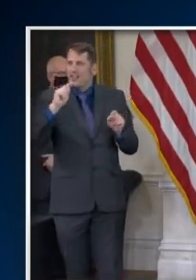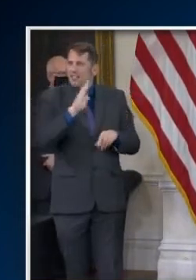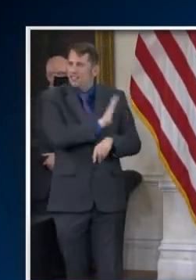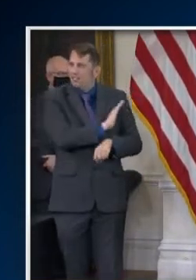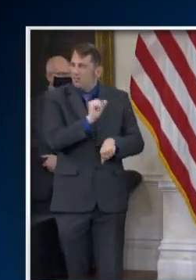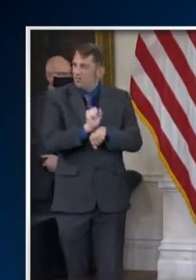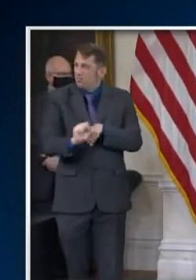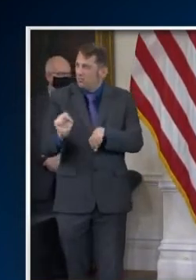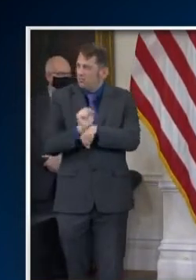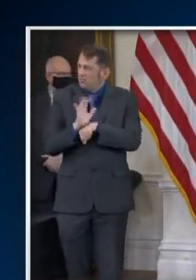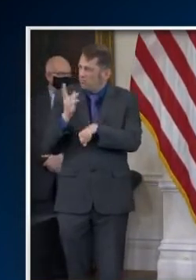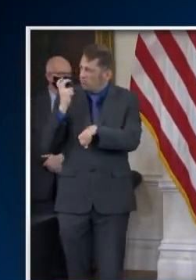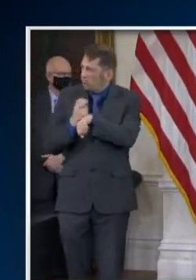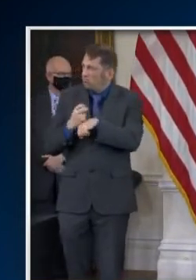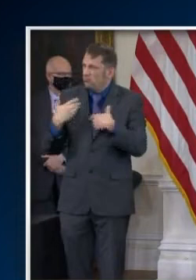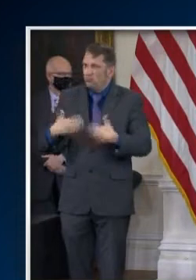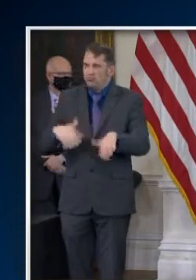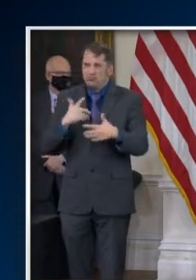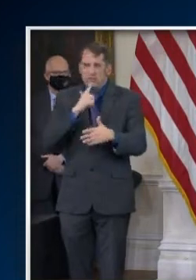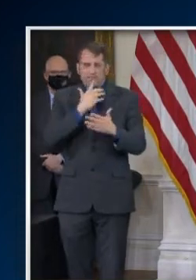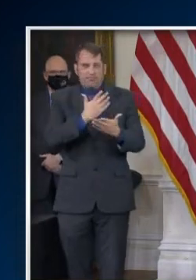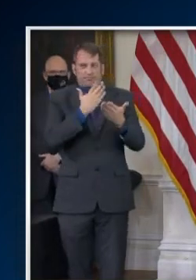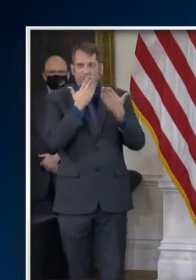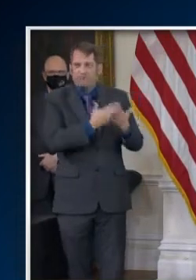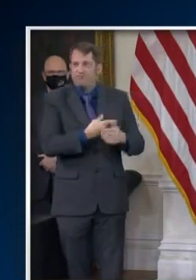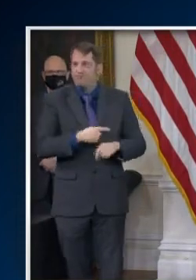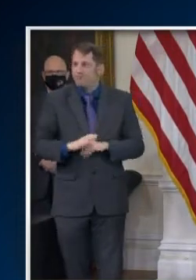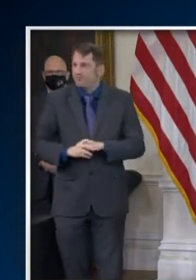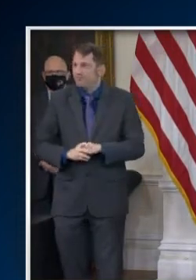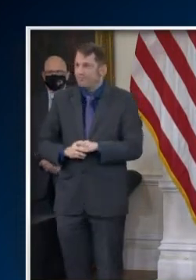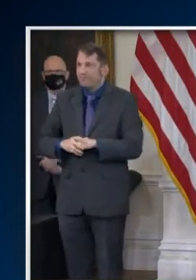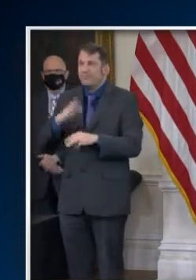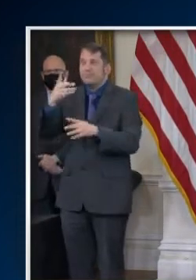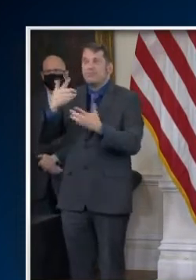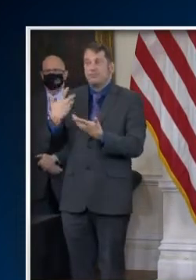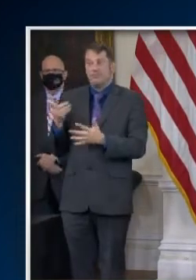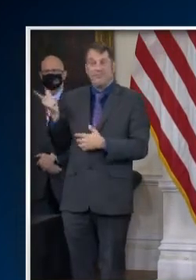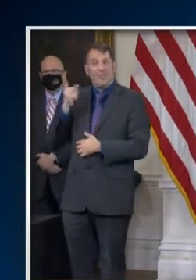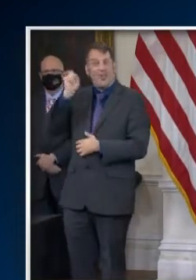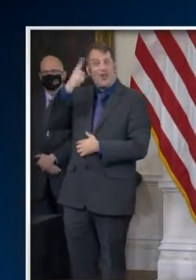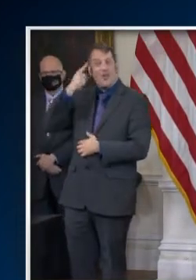GOOD AFTERNOON, THANK YOU DR. FOR ALL YOUR HARD WORK AND PARTNERSHIP.